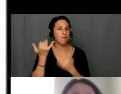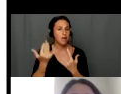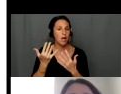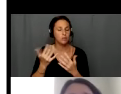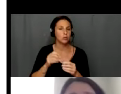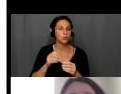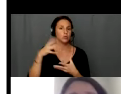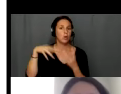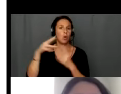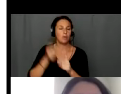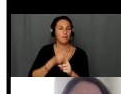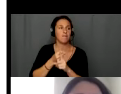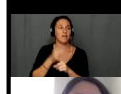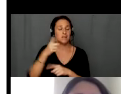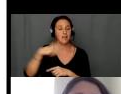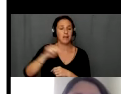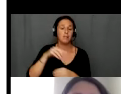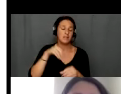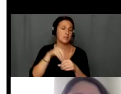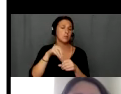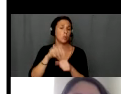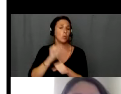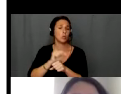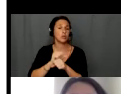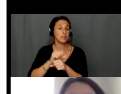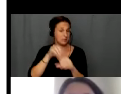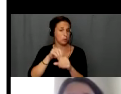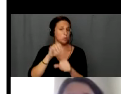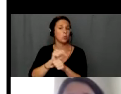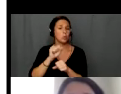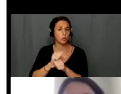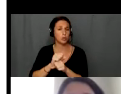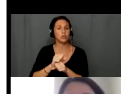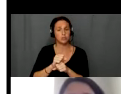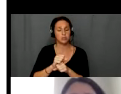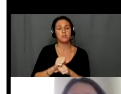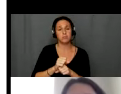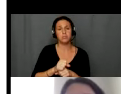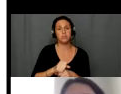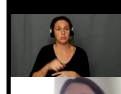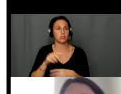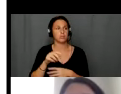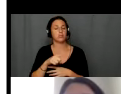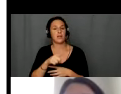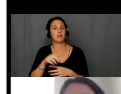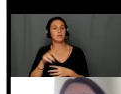and that is in door workers. They have a workforce overlooked in regards